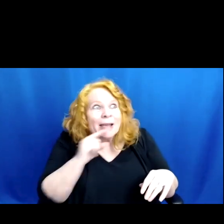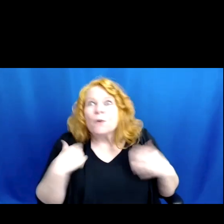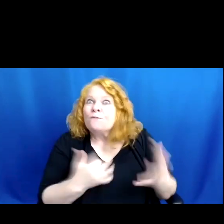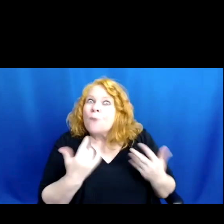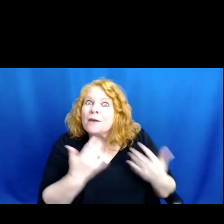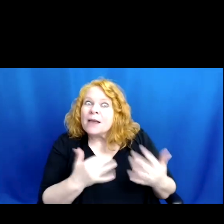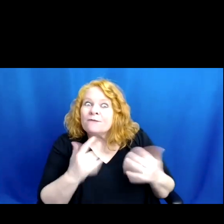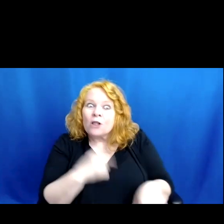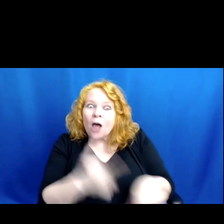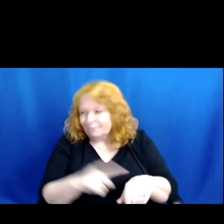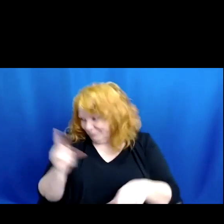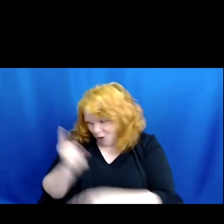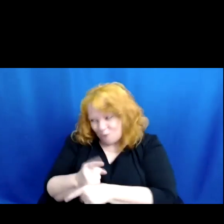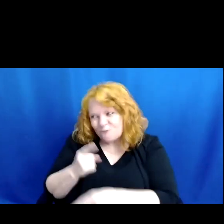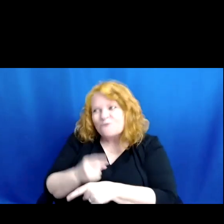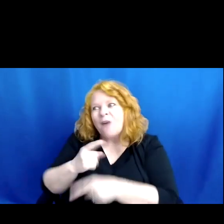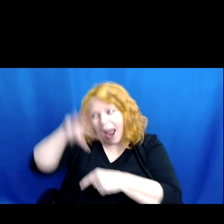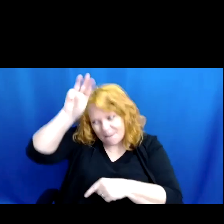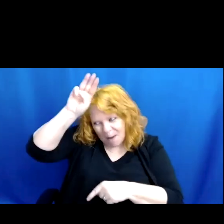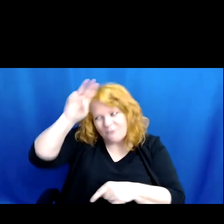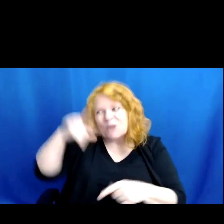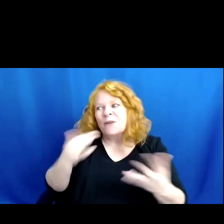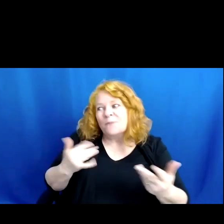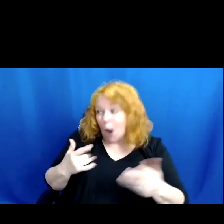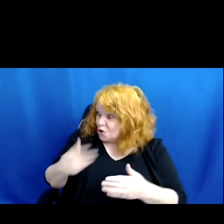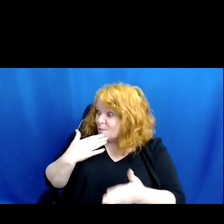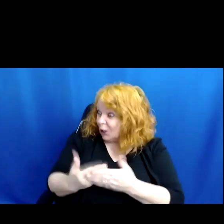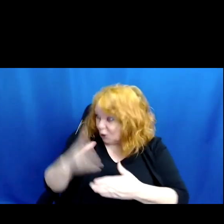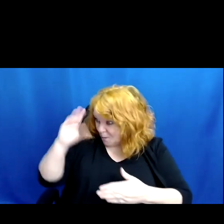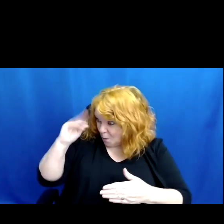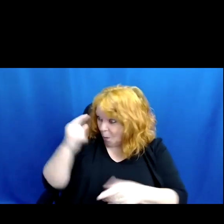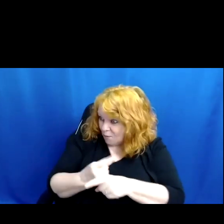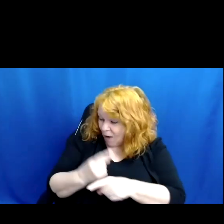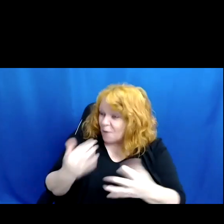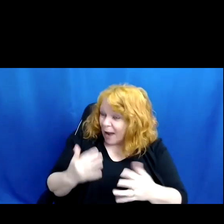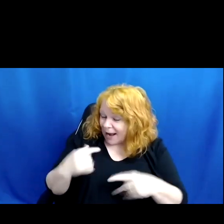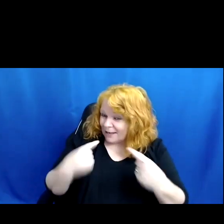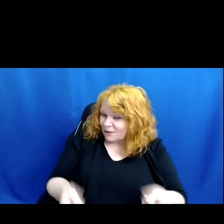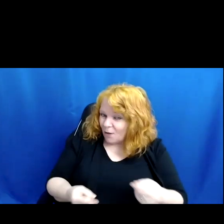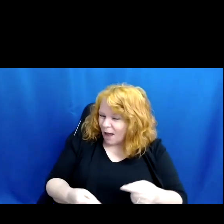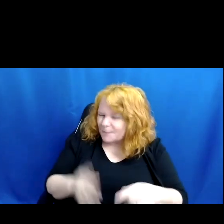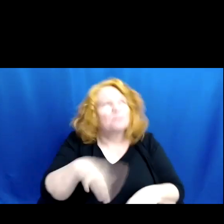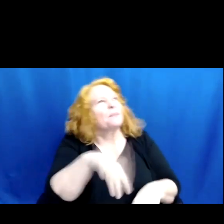Gwyn, we have been waiting. We have Marvin. You have been so good Marvin, waiting. Marvin: Gwyn. Gwyn: Yes, Marvin?